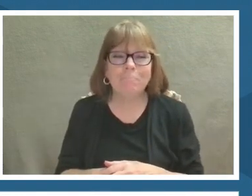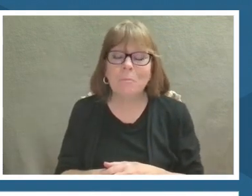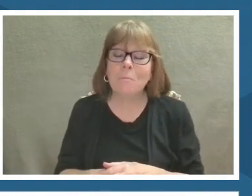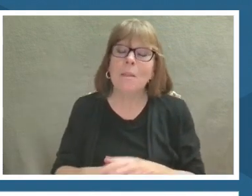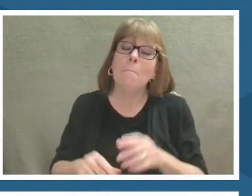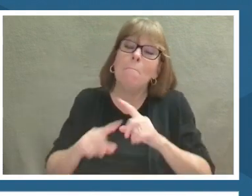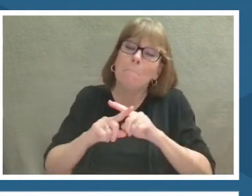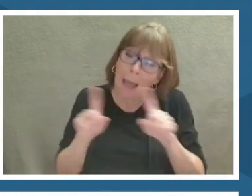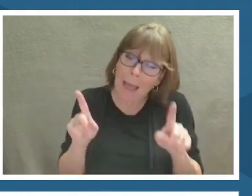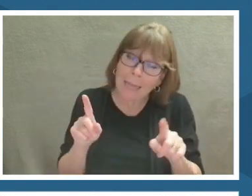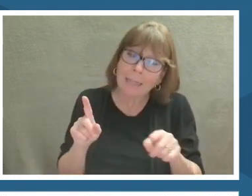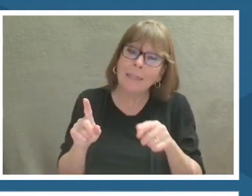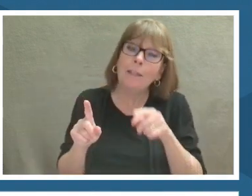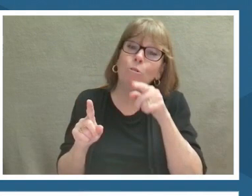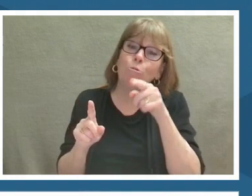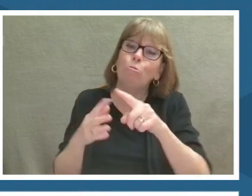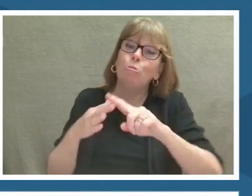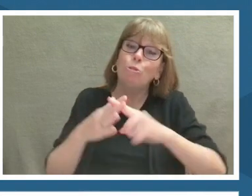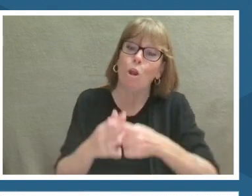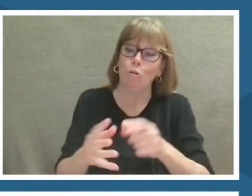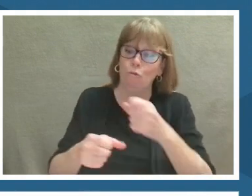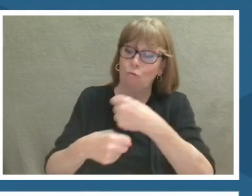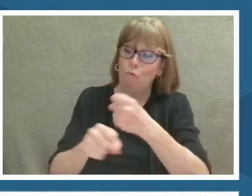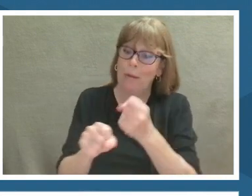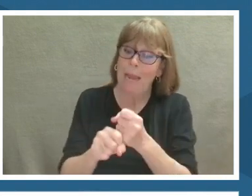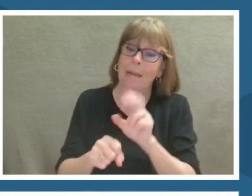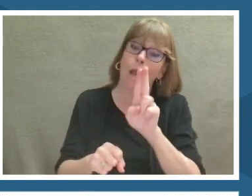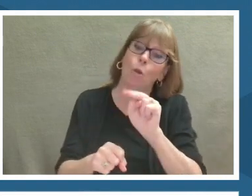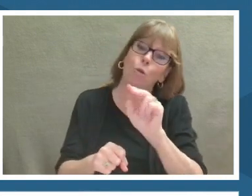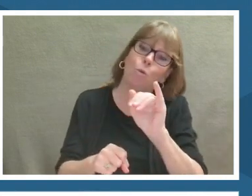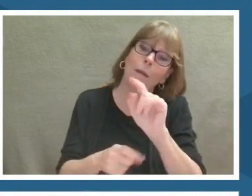uh